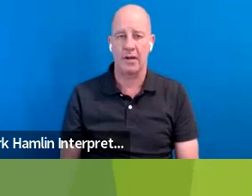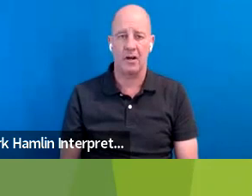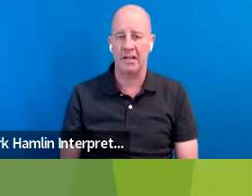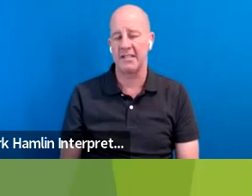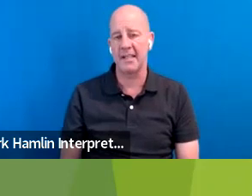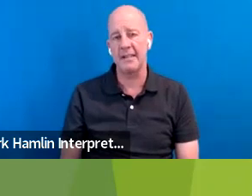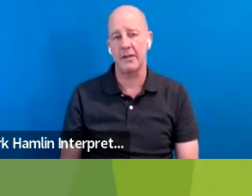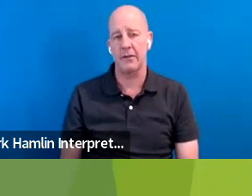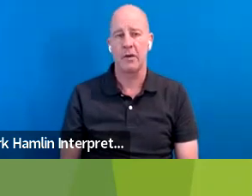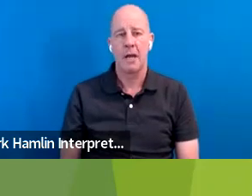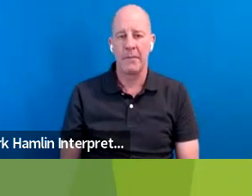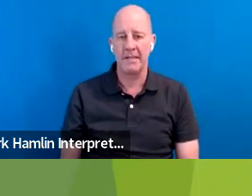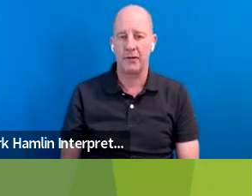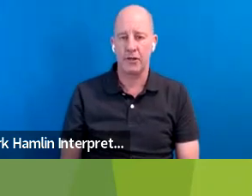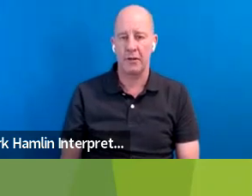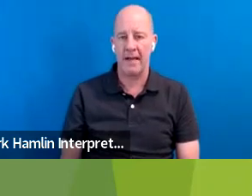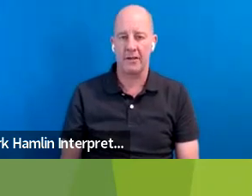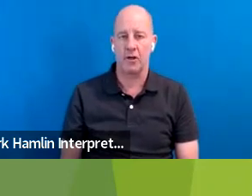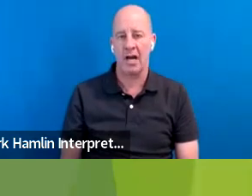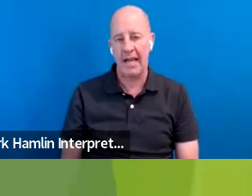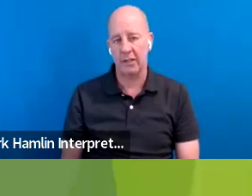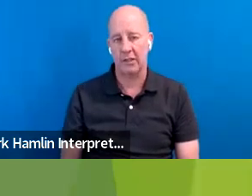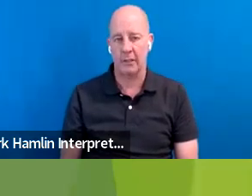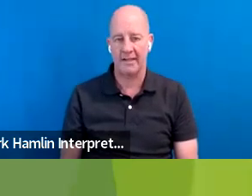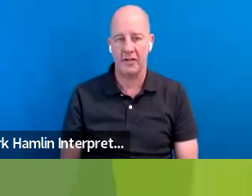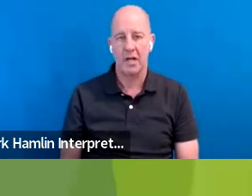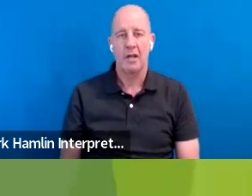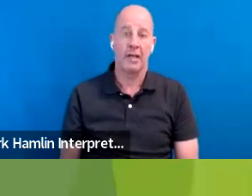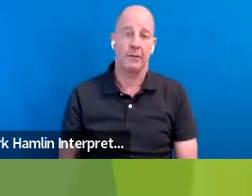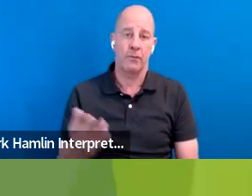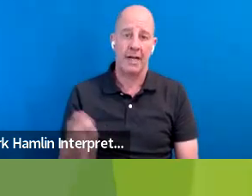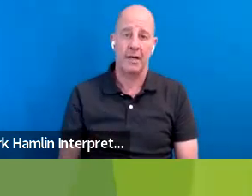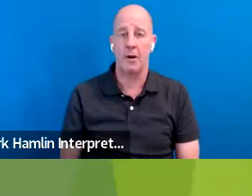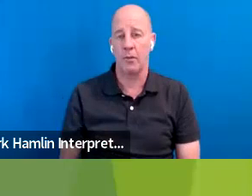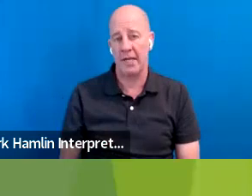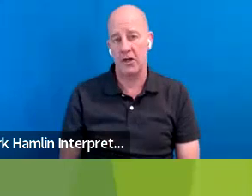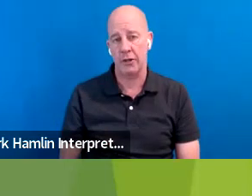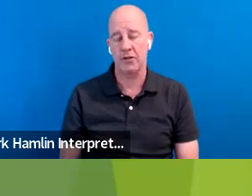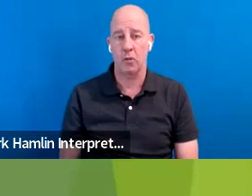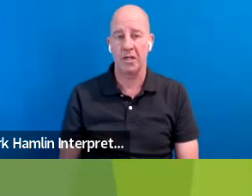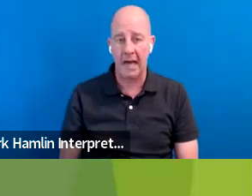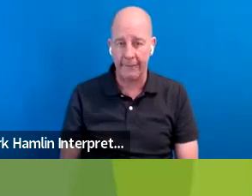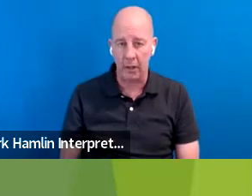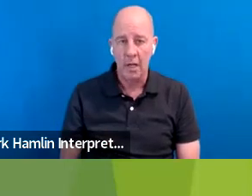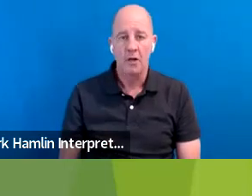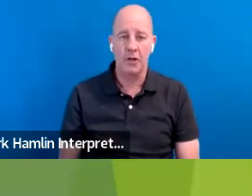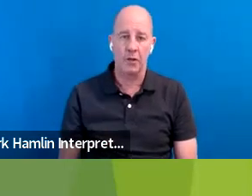going on, and it's easy to misunderstand the message or not have a clear message. I talked about with insurance, the word "cover."